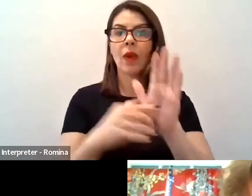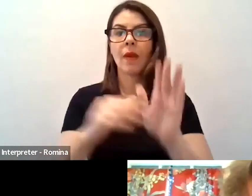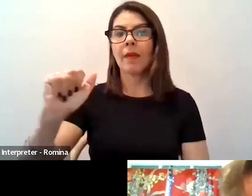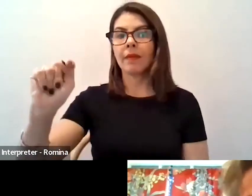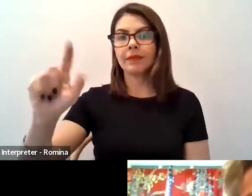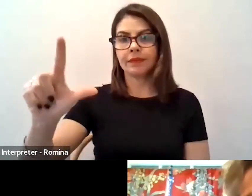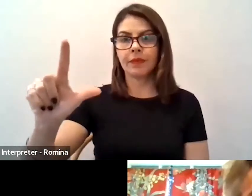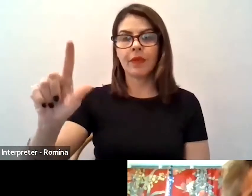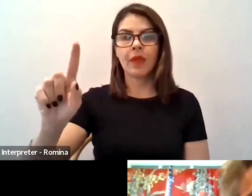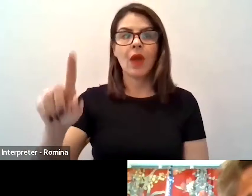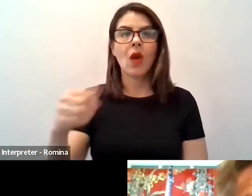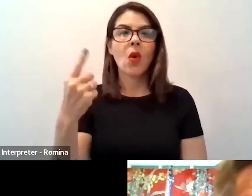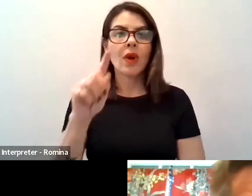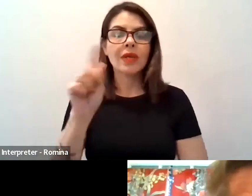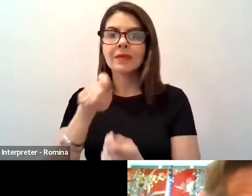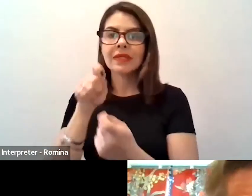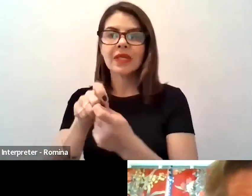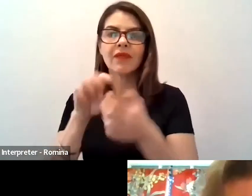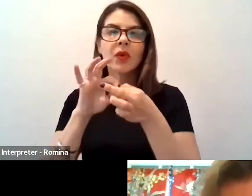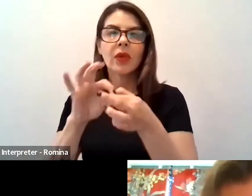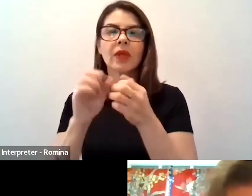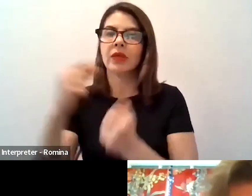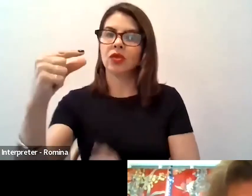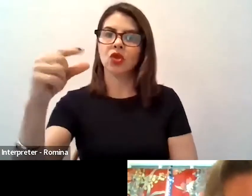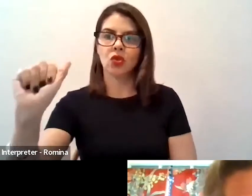One exclusively covering Georgia because as we know